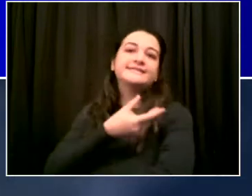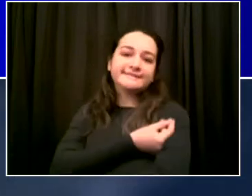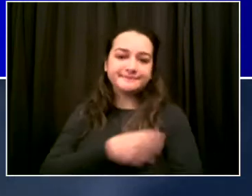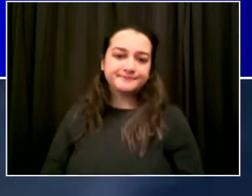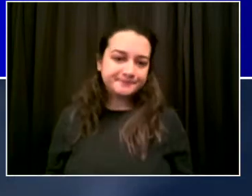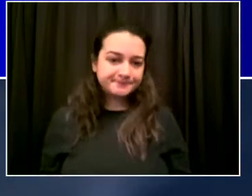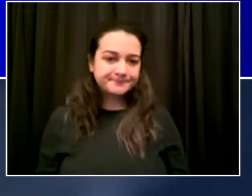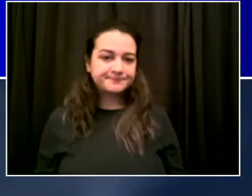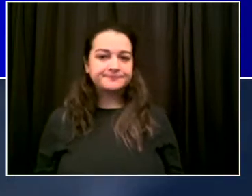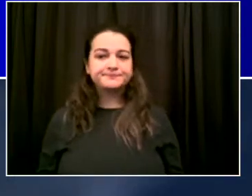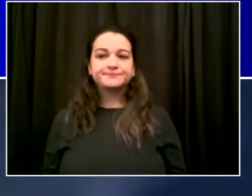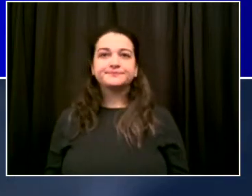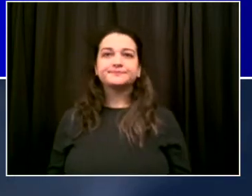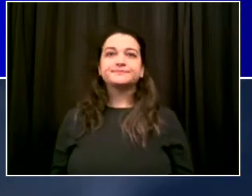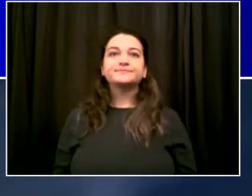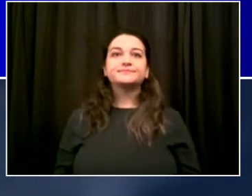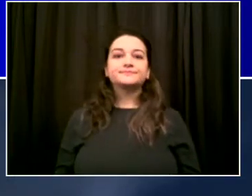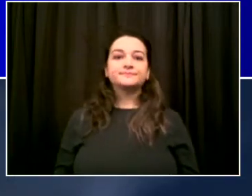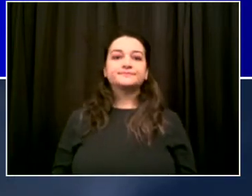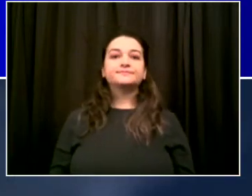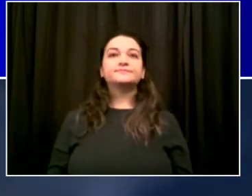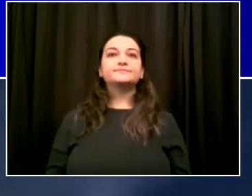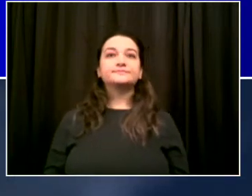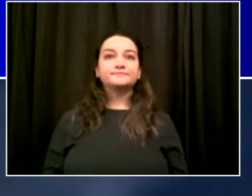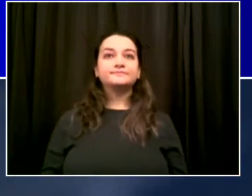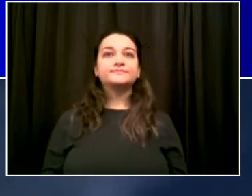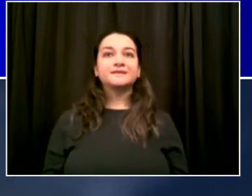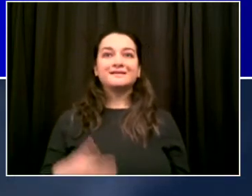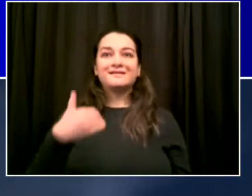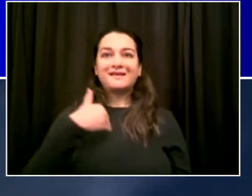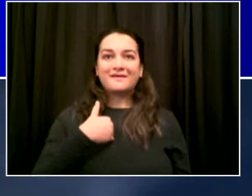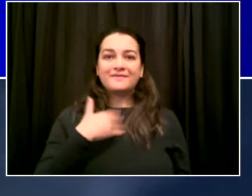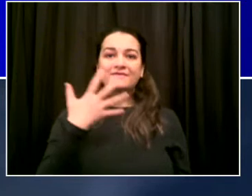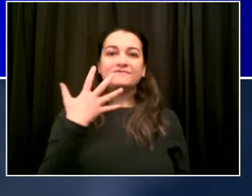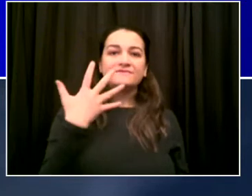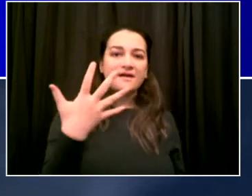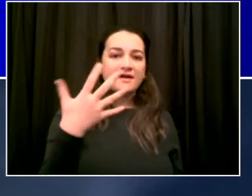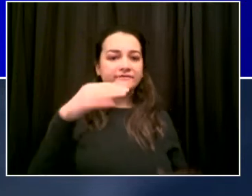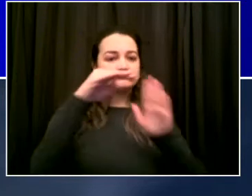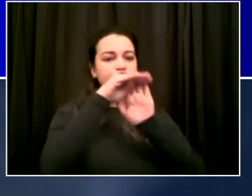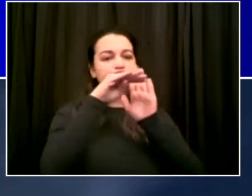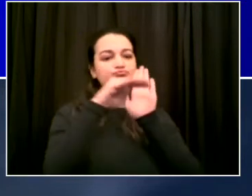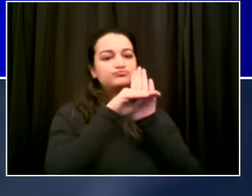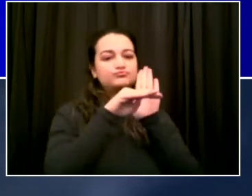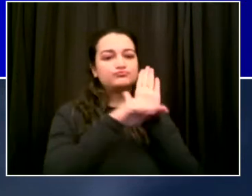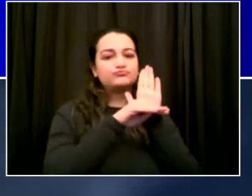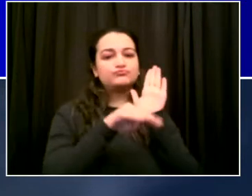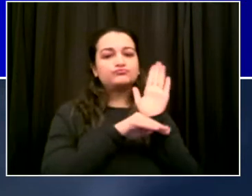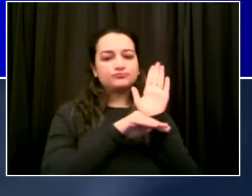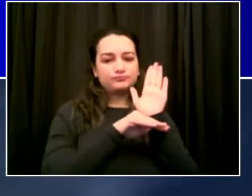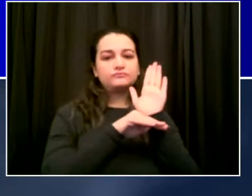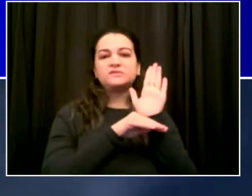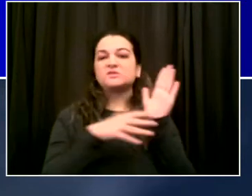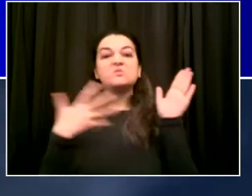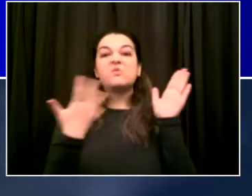I WANT TO TTALK ABOUT WHAAT IS S GOING TO TAKE GOING FORWARD TO GET THIS RIRIHGT.T. SUPPLY BUT LET'S TALK ABOUT THE